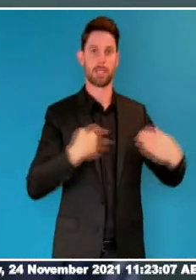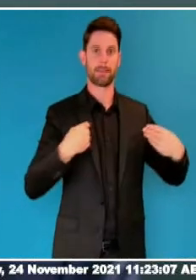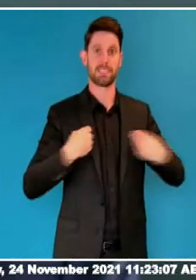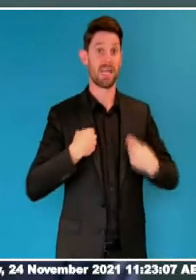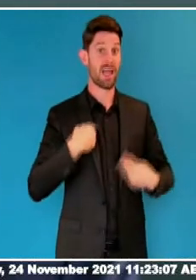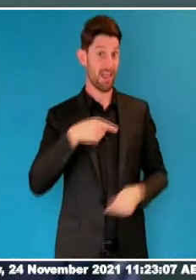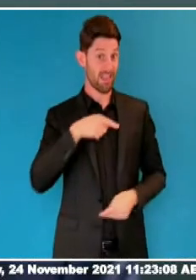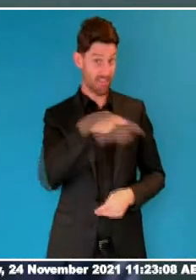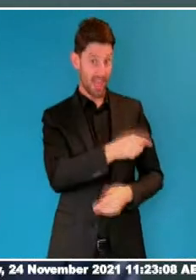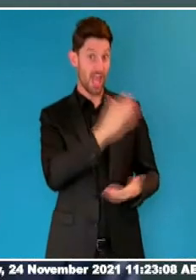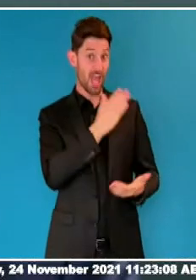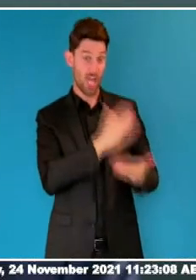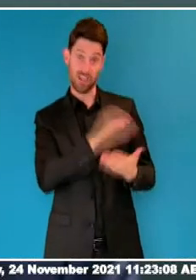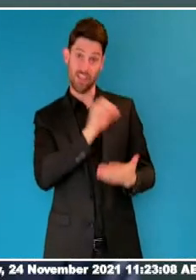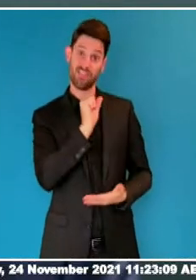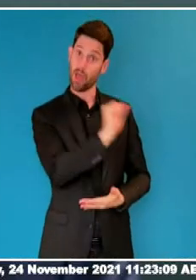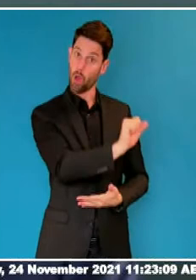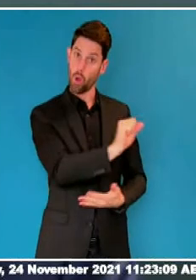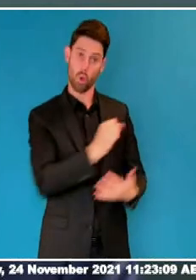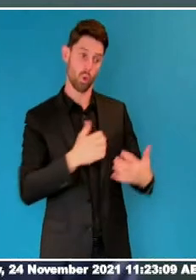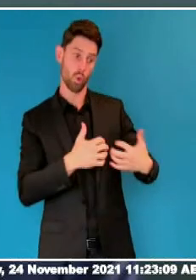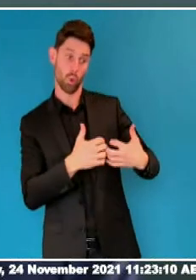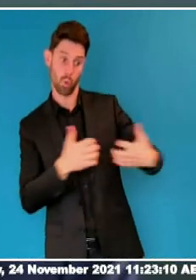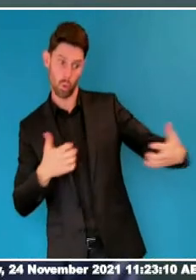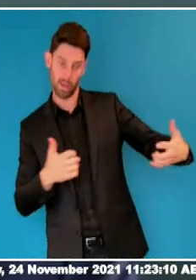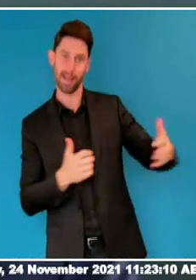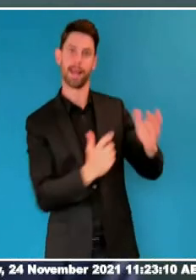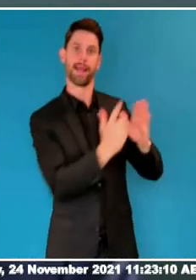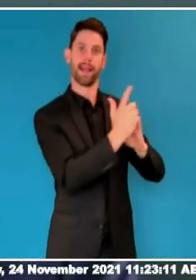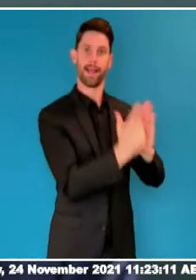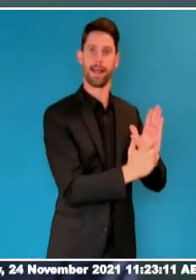They are their own employee entity who have their own obligations.